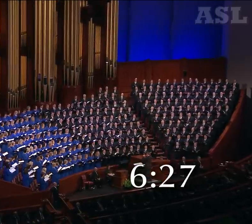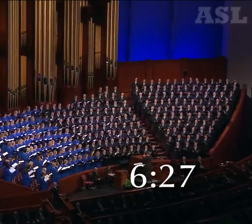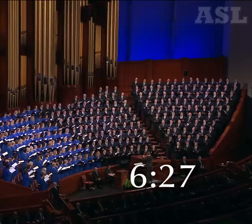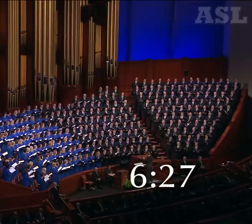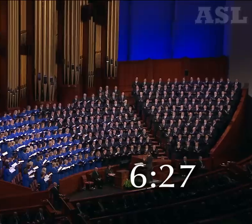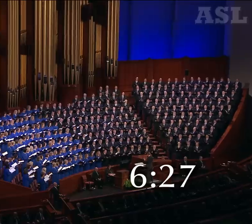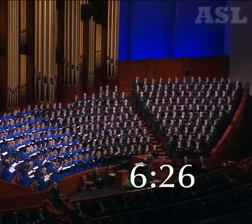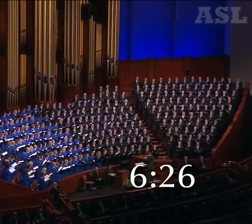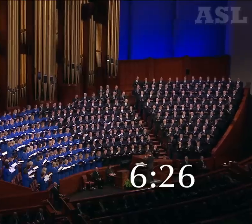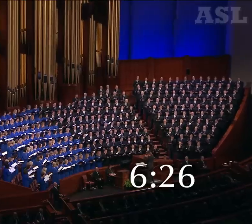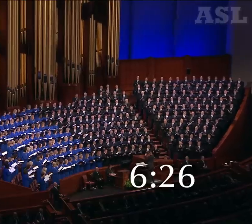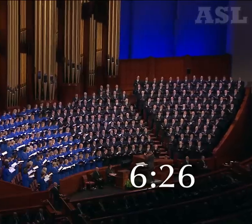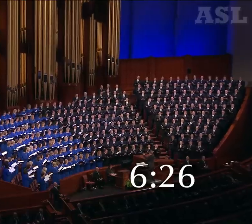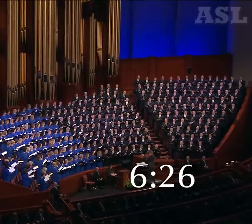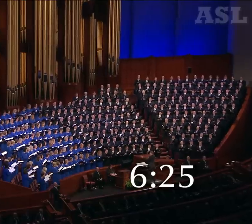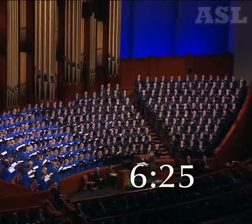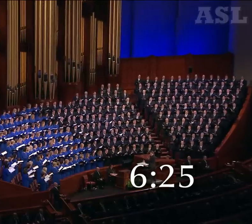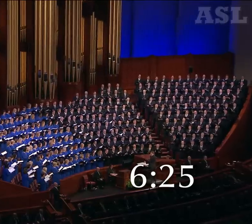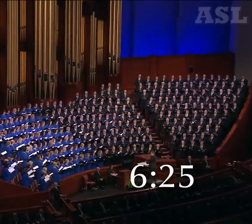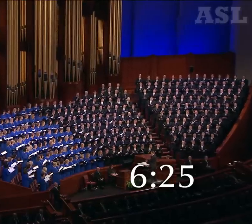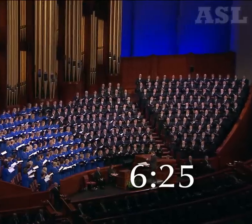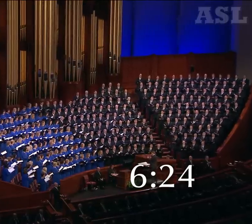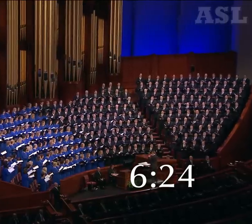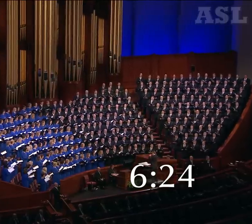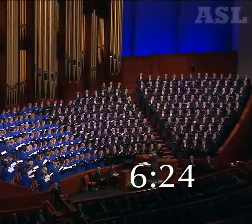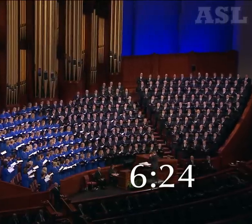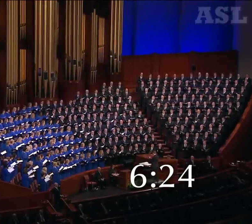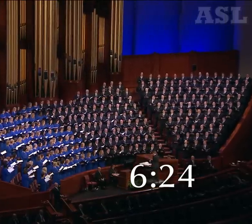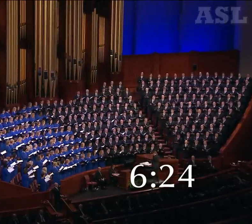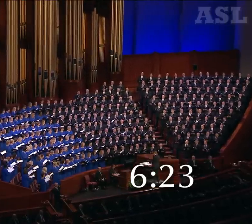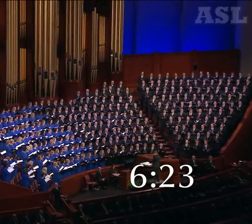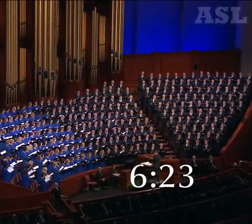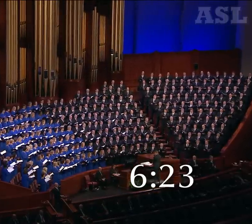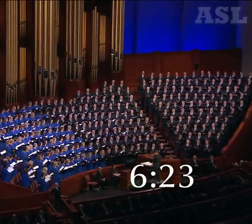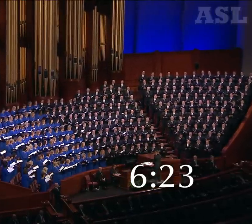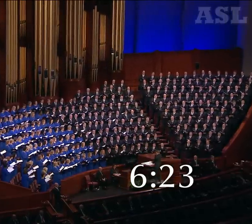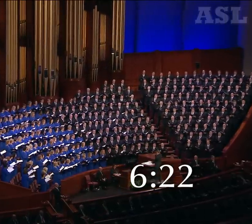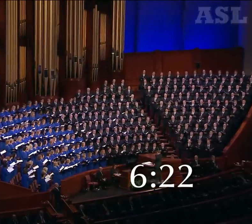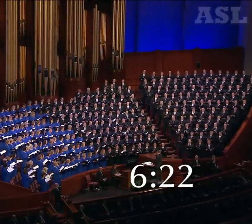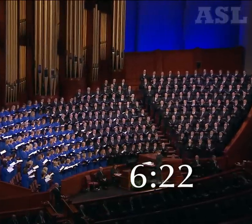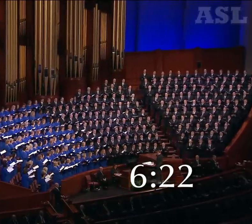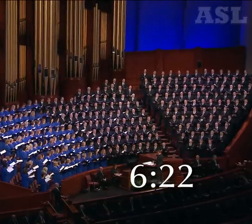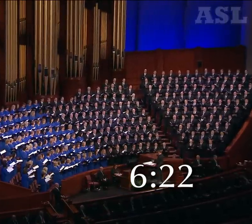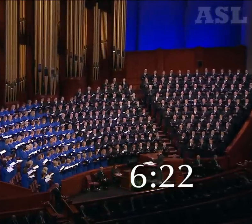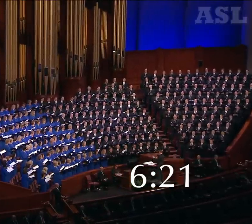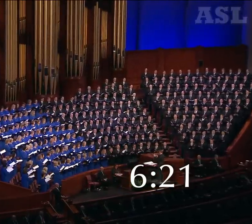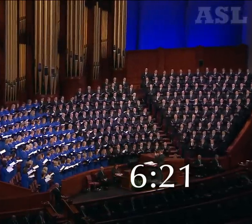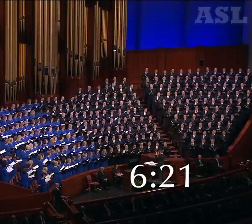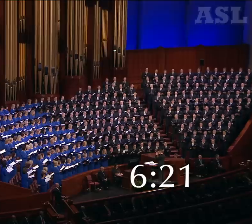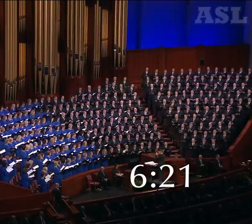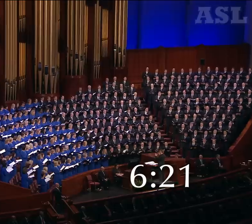THIS IS THE ENGLISH CLOSED CAPTION CHANNEL OF THE CHURCH OF JESUS CHRIST OF LATTER-DAY SAINTS.